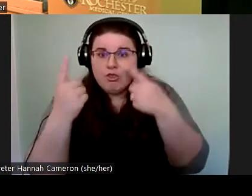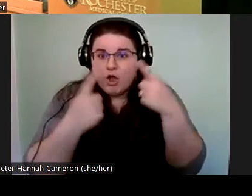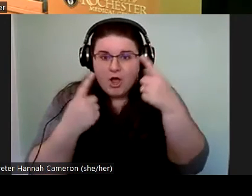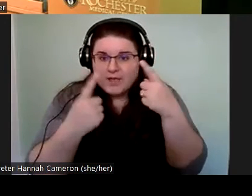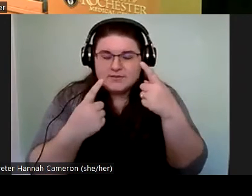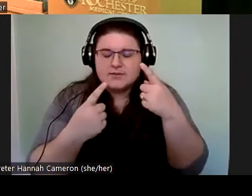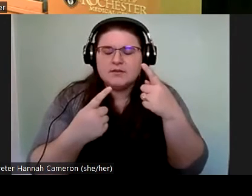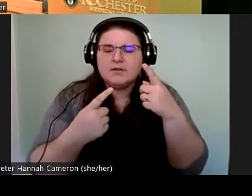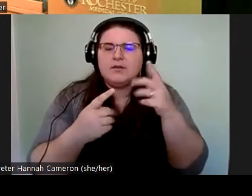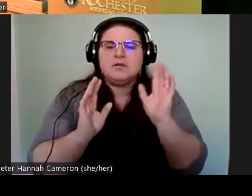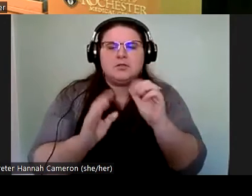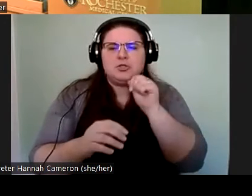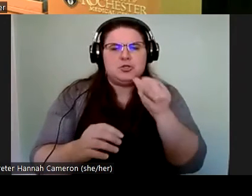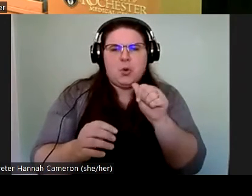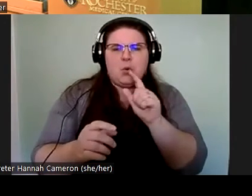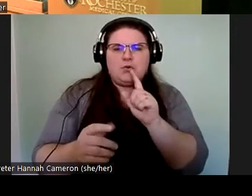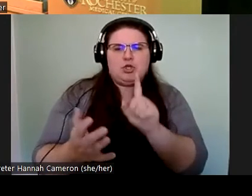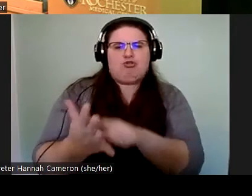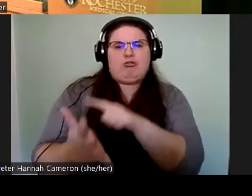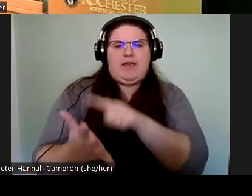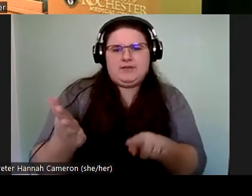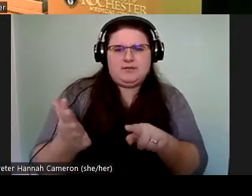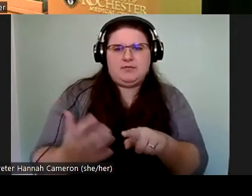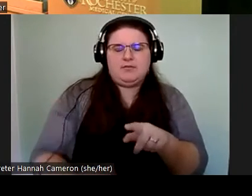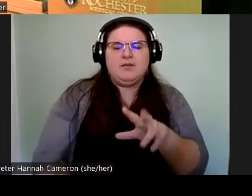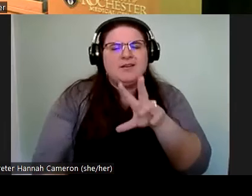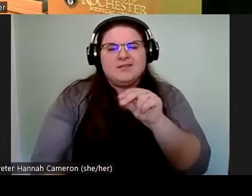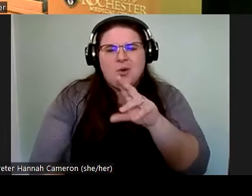it's like you know you're not going to say no the police are really they didn't put cameras in your